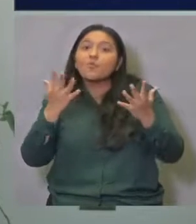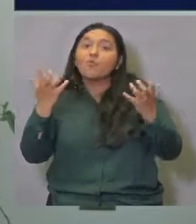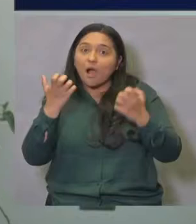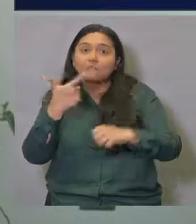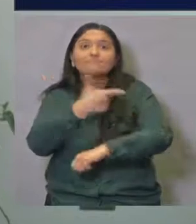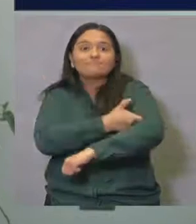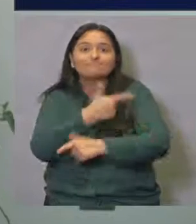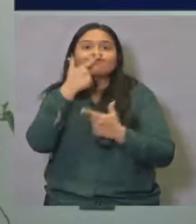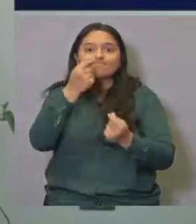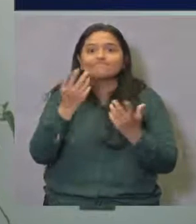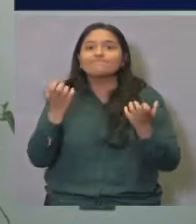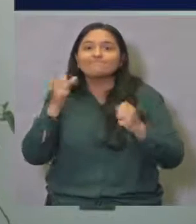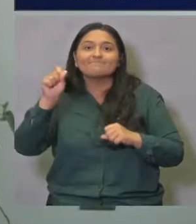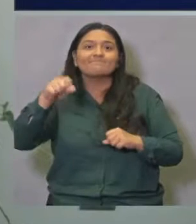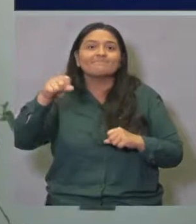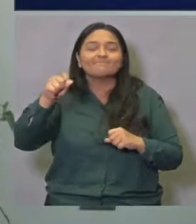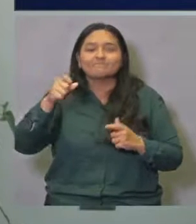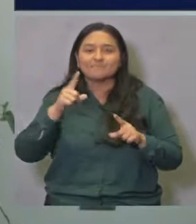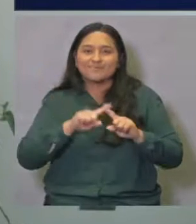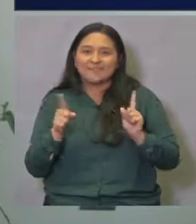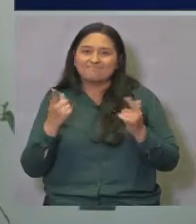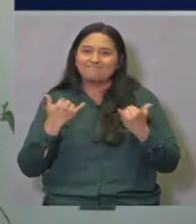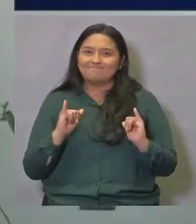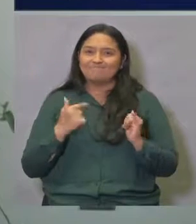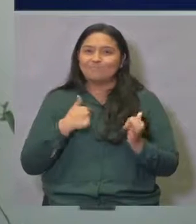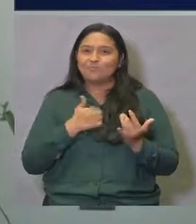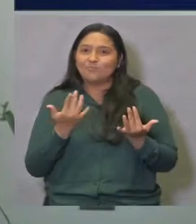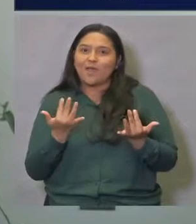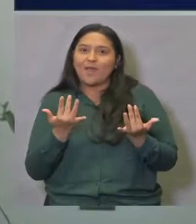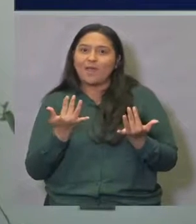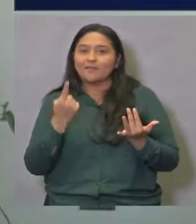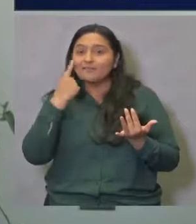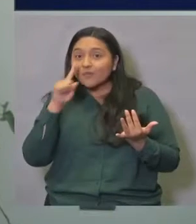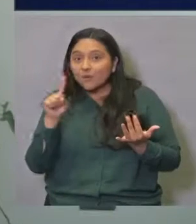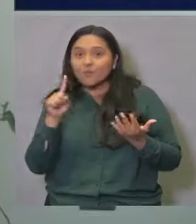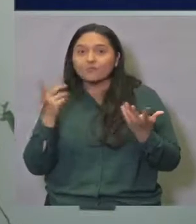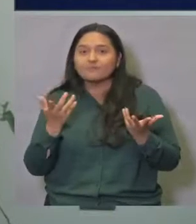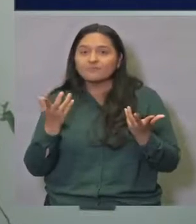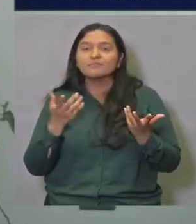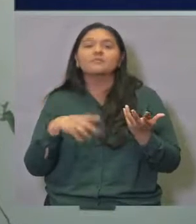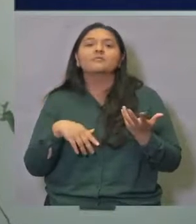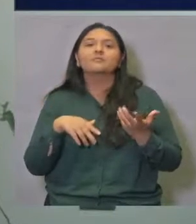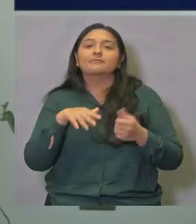MANY PEOPLE INTERESTED IN